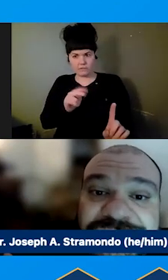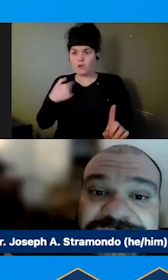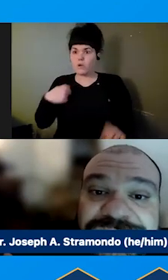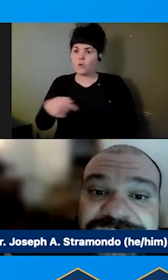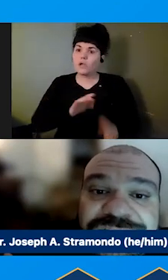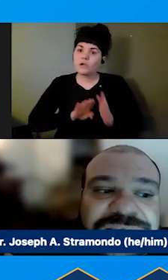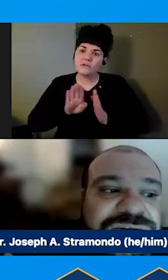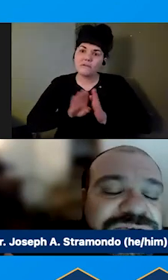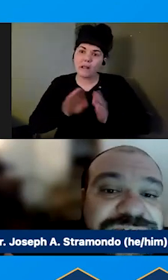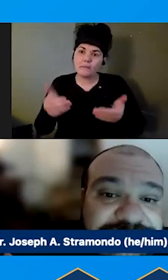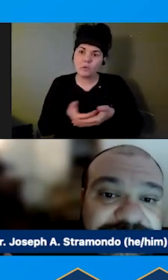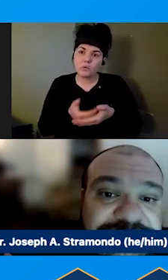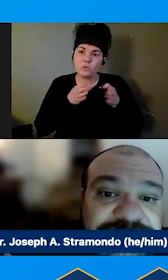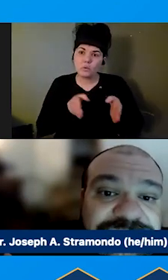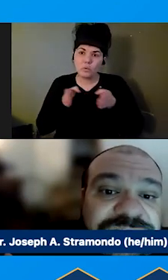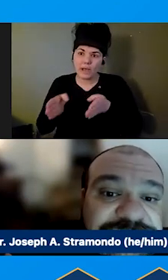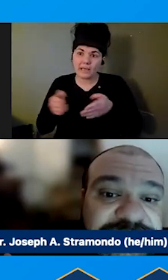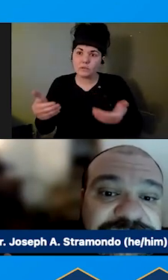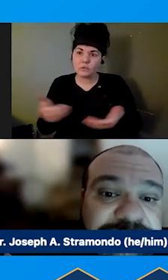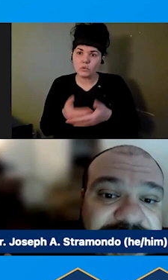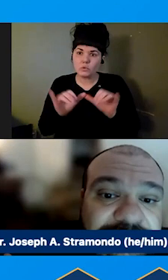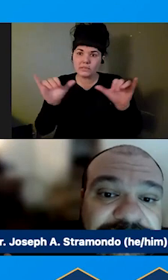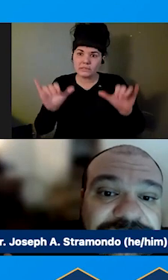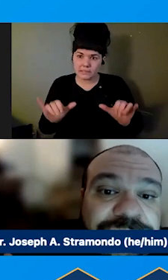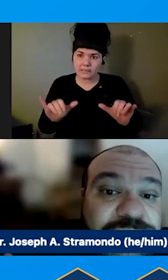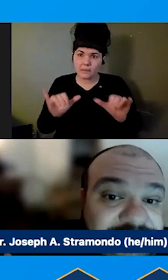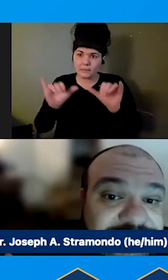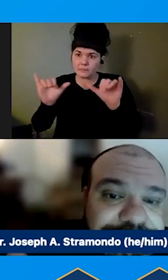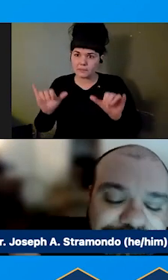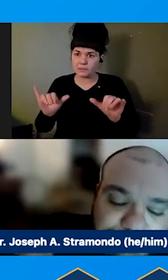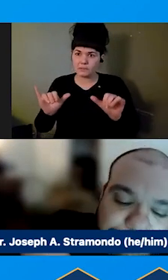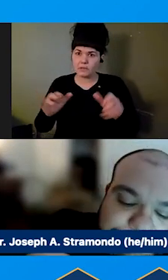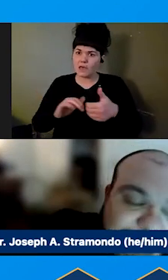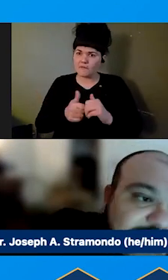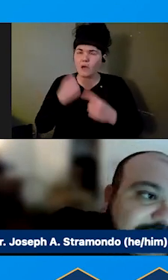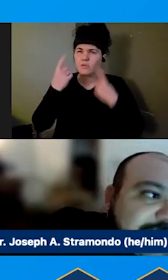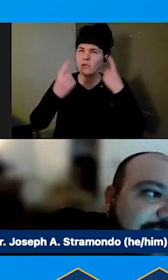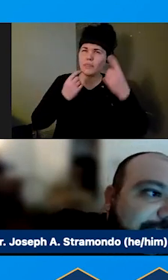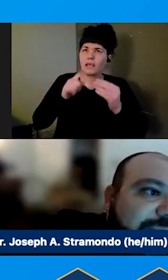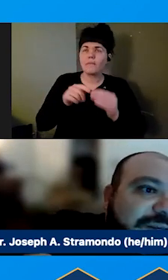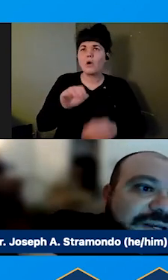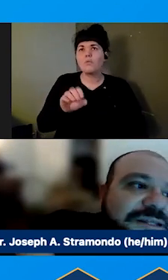developing new ways and new systems of thinking about